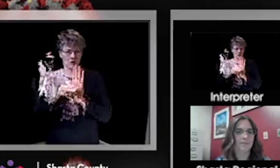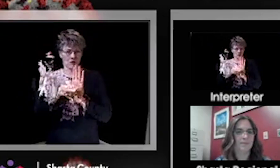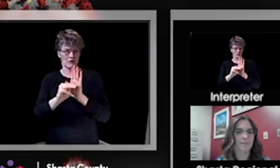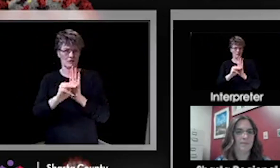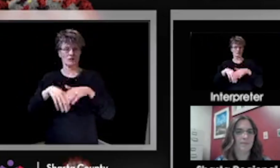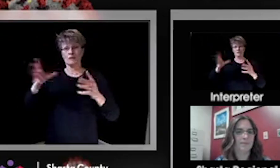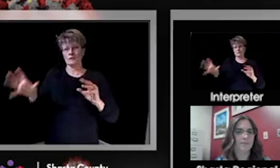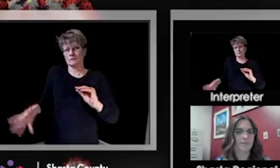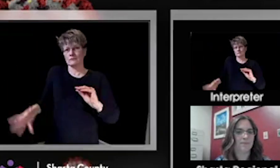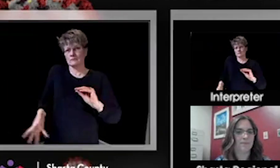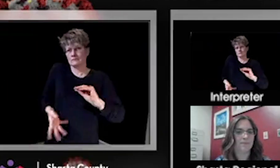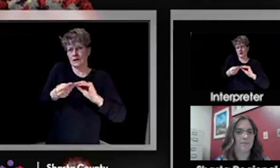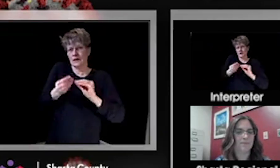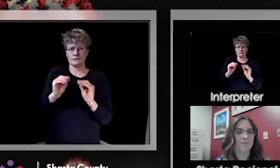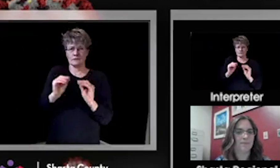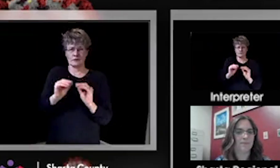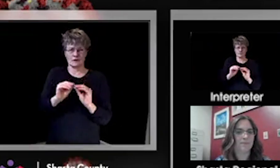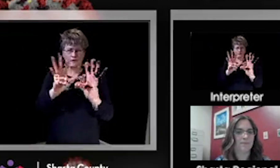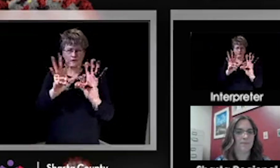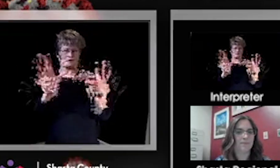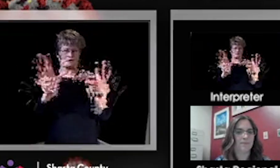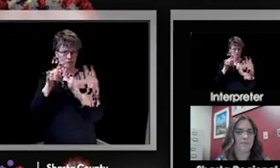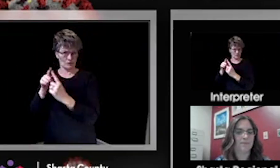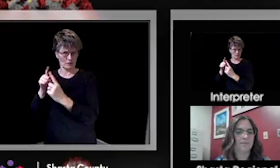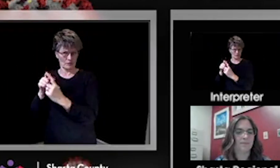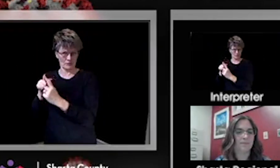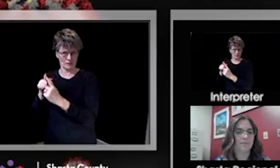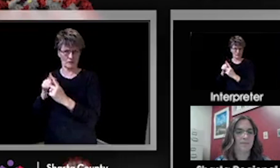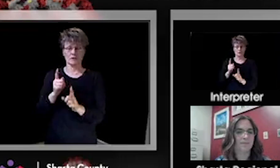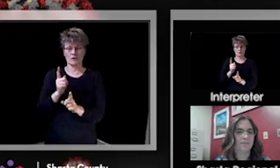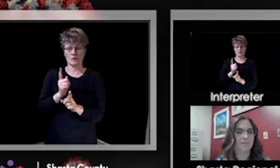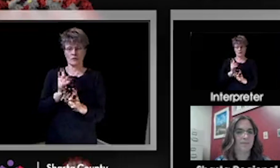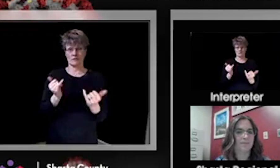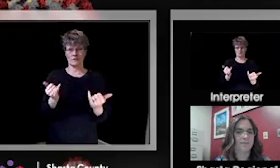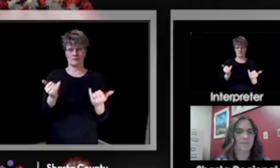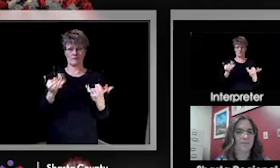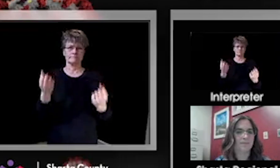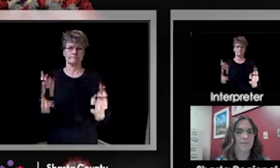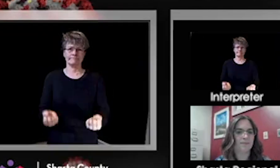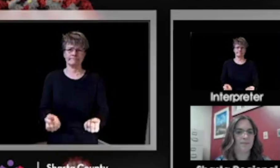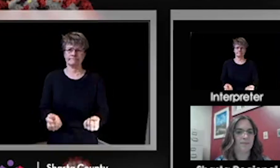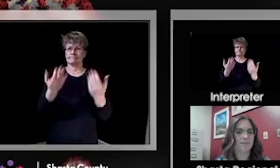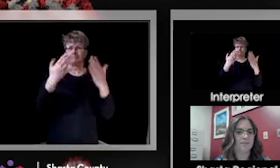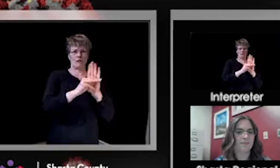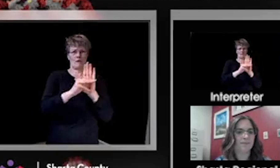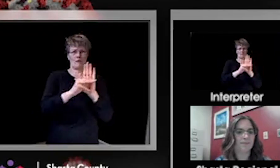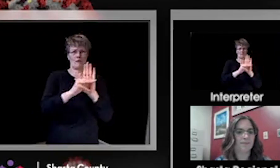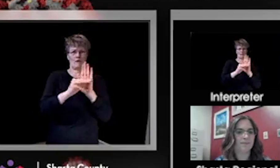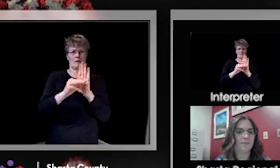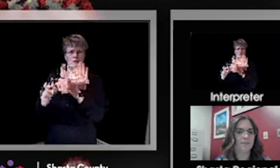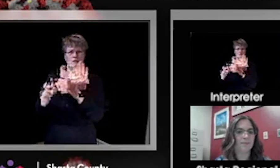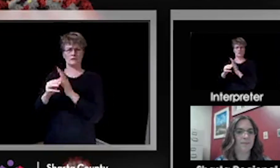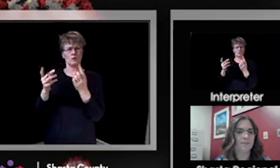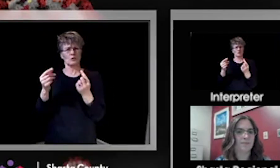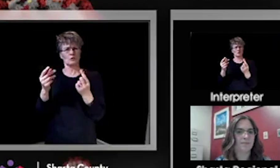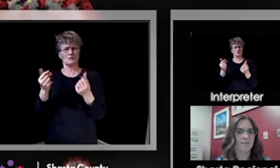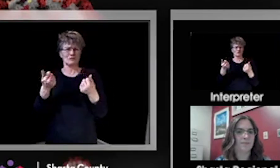are a lot of models to try to predict, or predict isn’t the right word, but to estimate